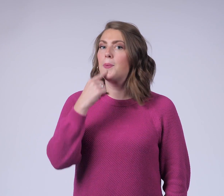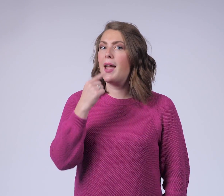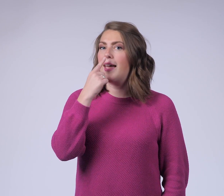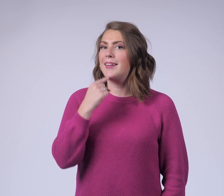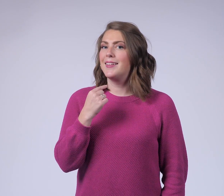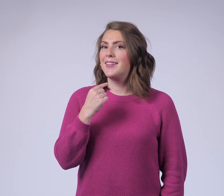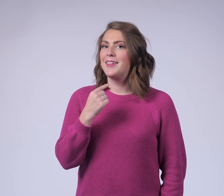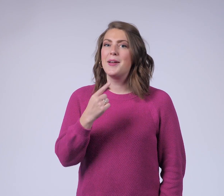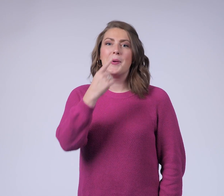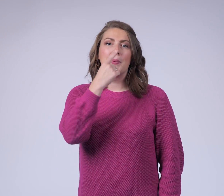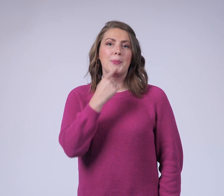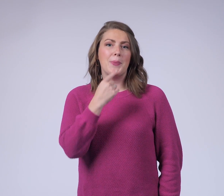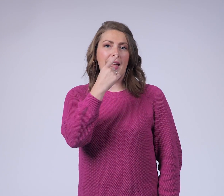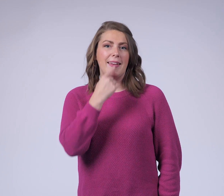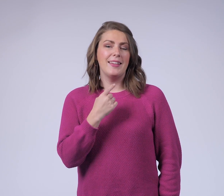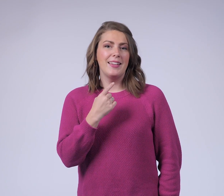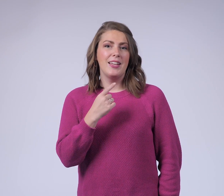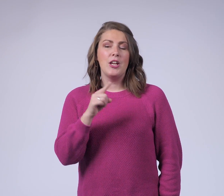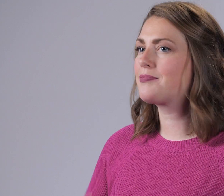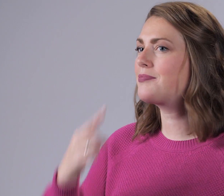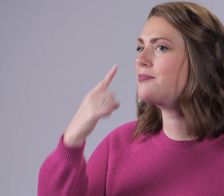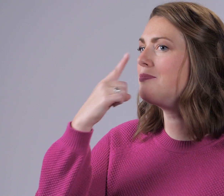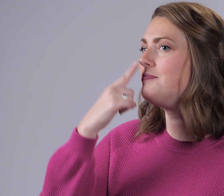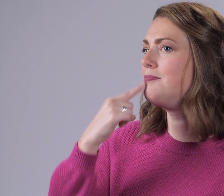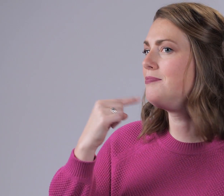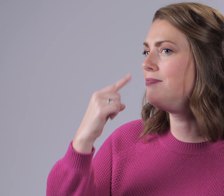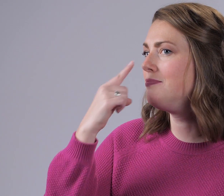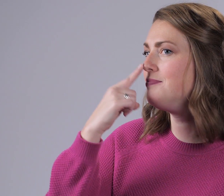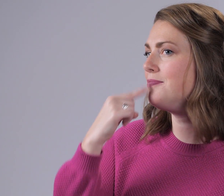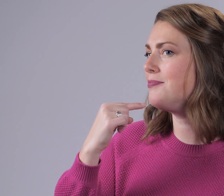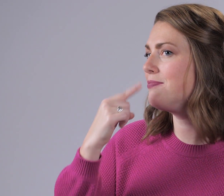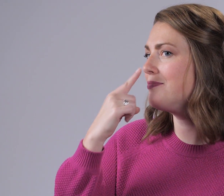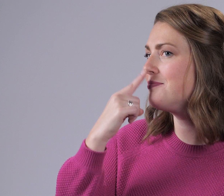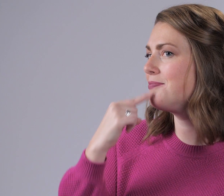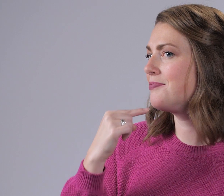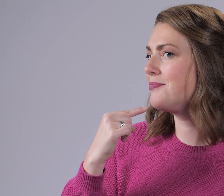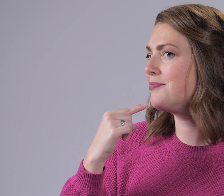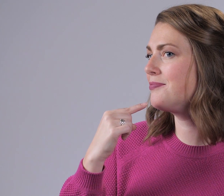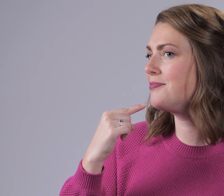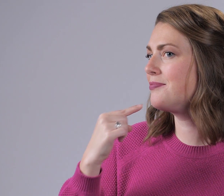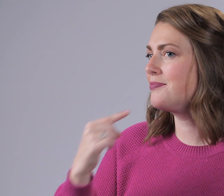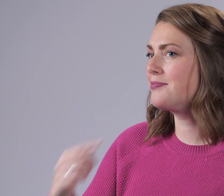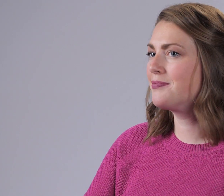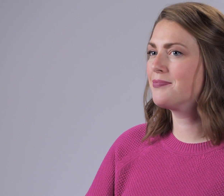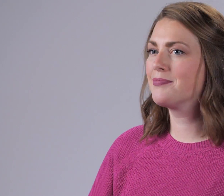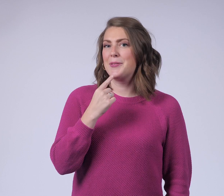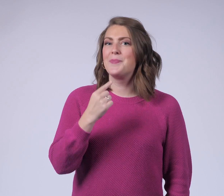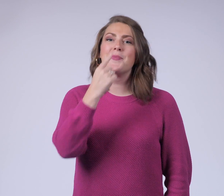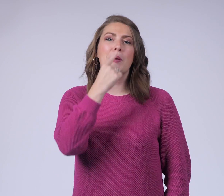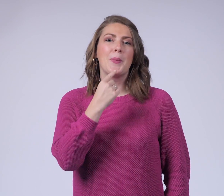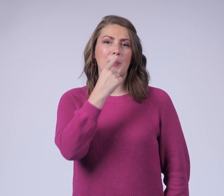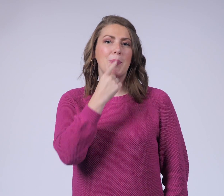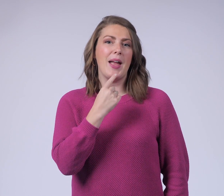Red Red Your index finger is coming up to your lips like for red lipstick. Red